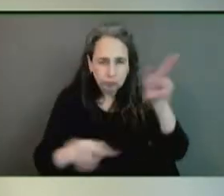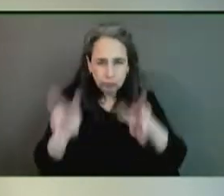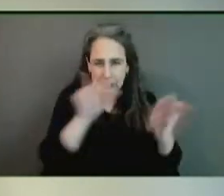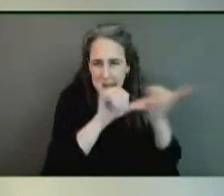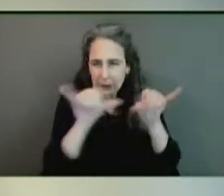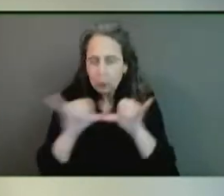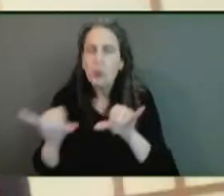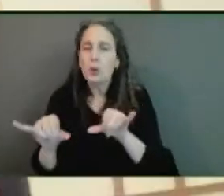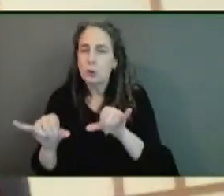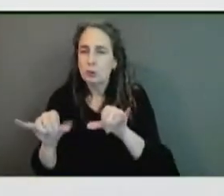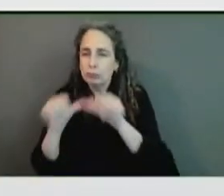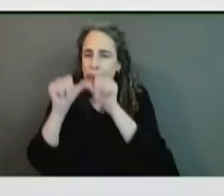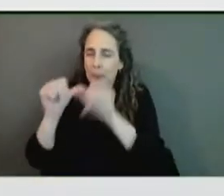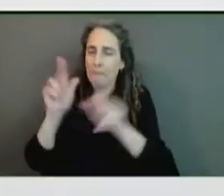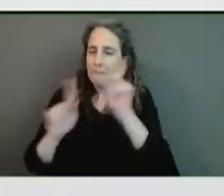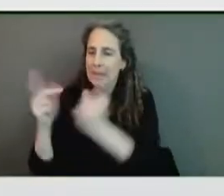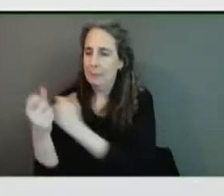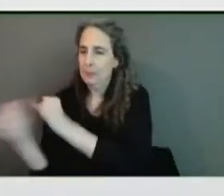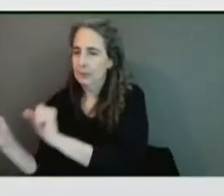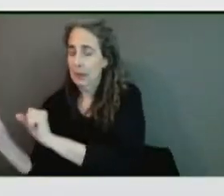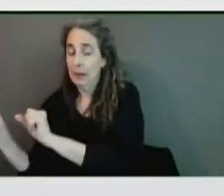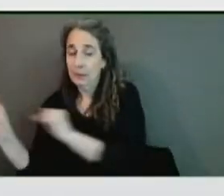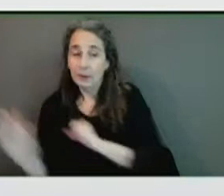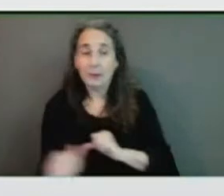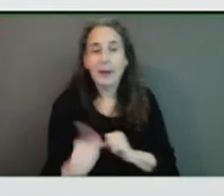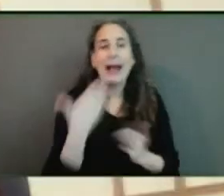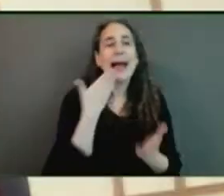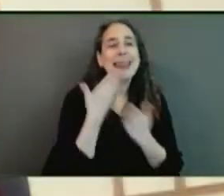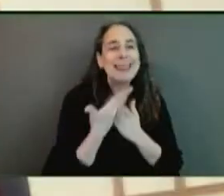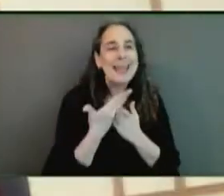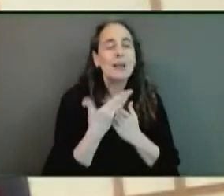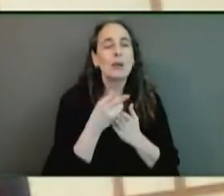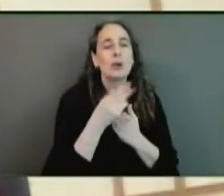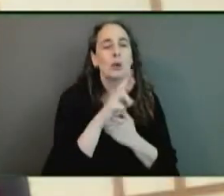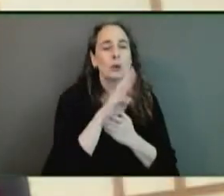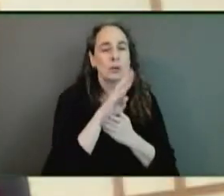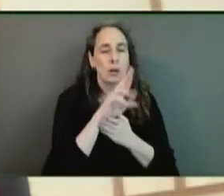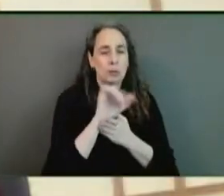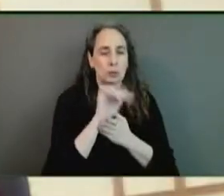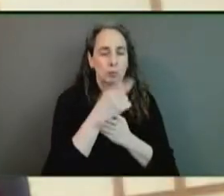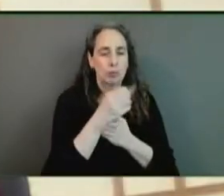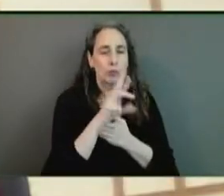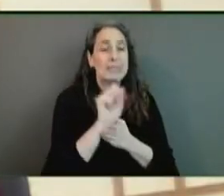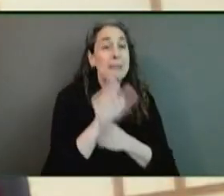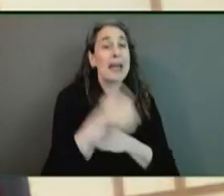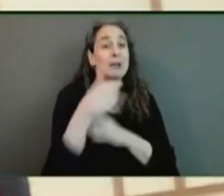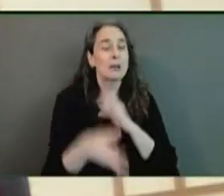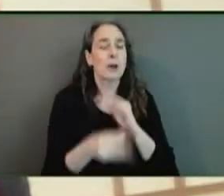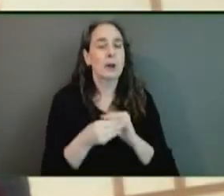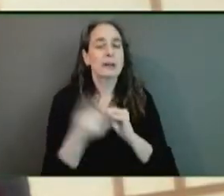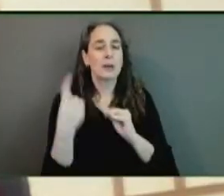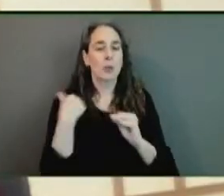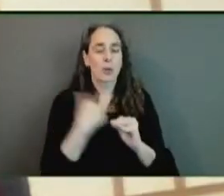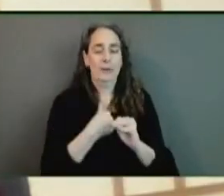days a week, looking at those metrics to keep folks safe. So one other thing I would add.